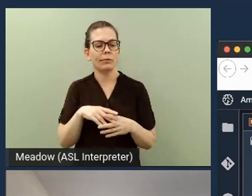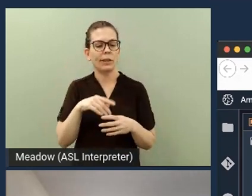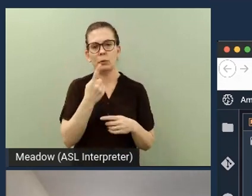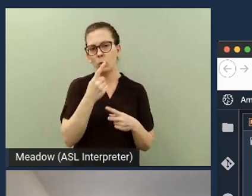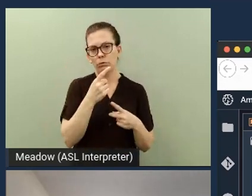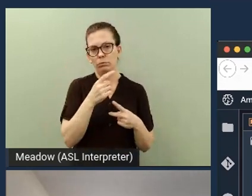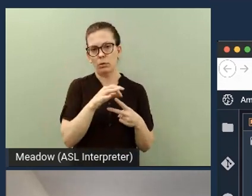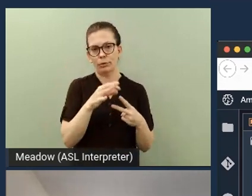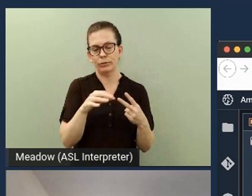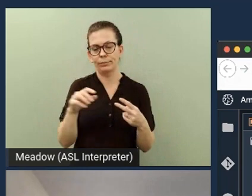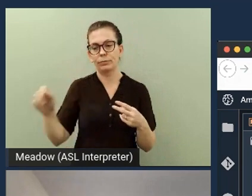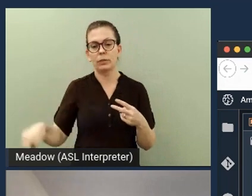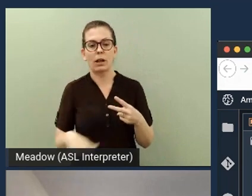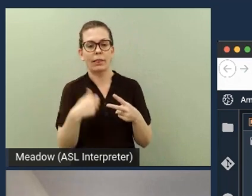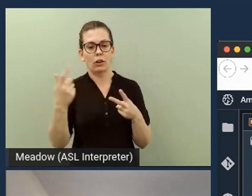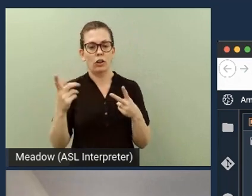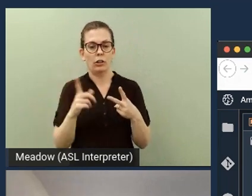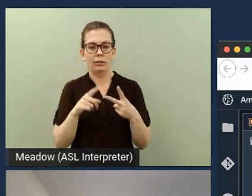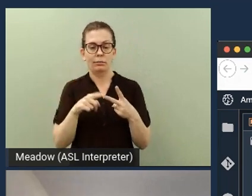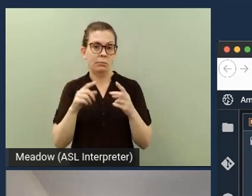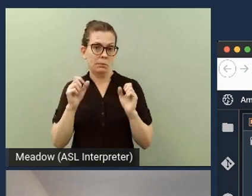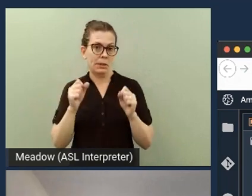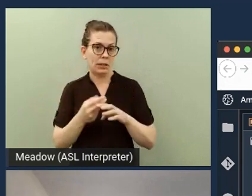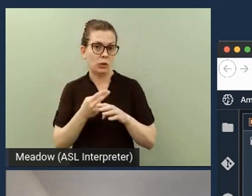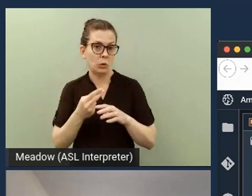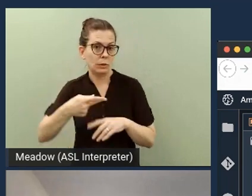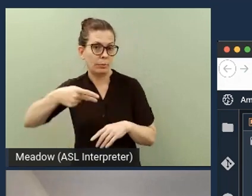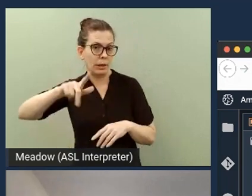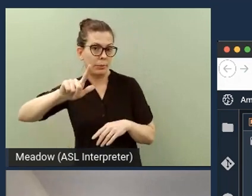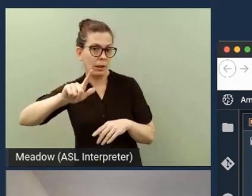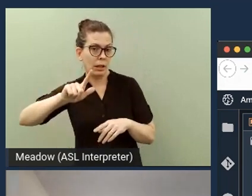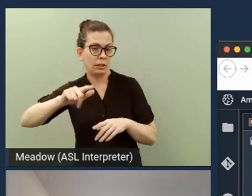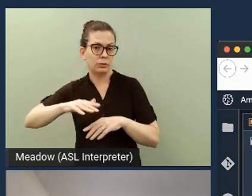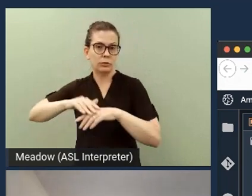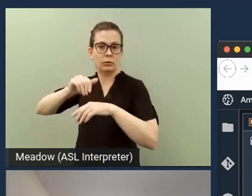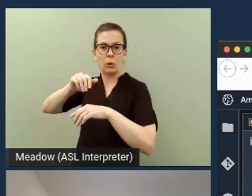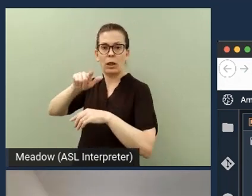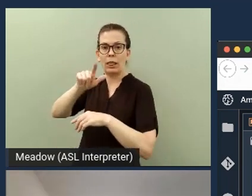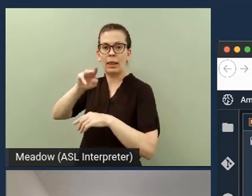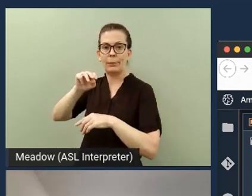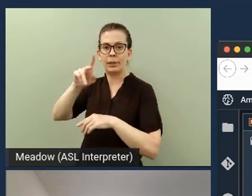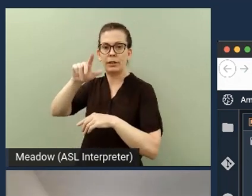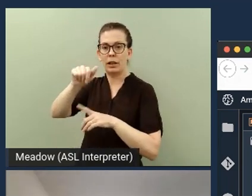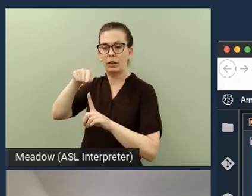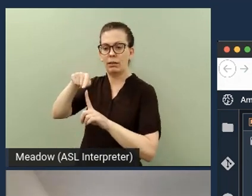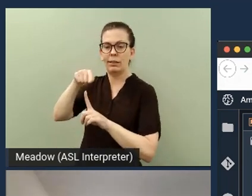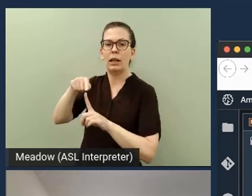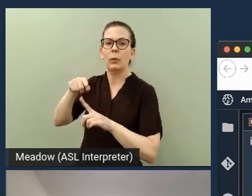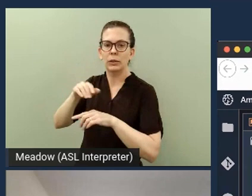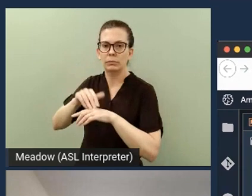Another option is you can use a pipeline to invoke a Lambda function and have the Lambda function use the Boto3 API